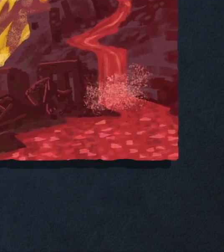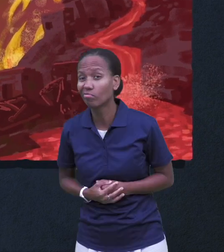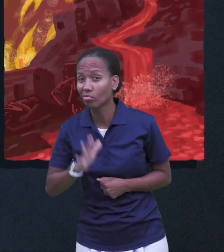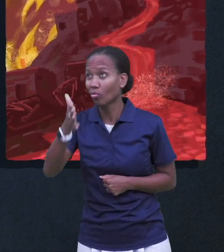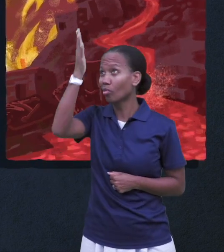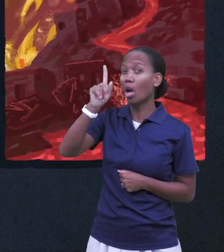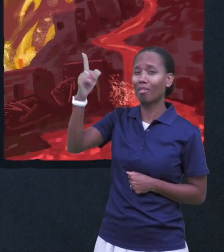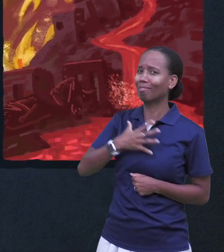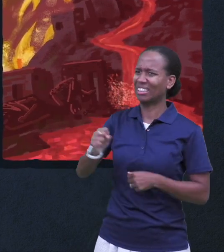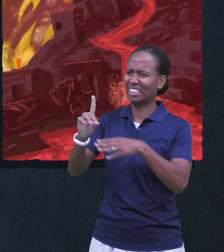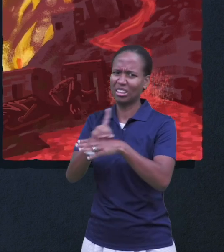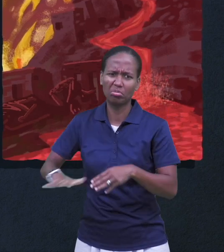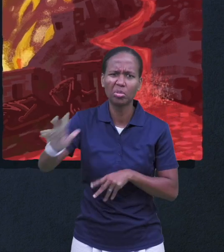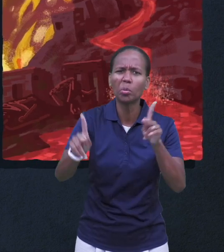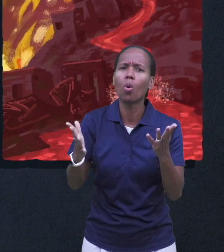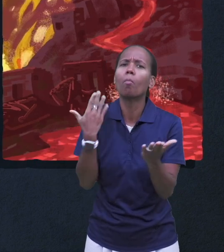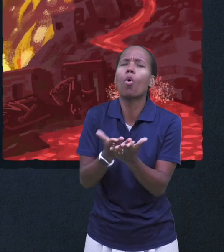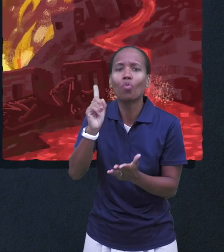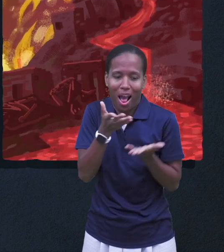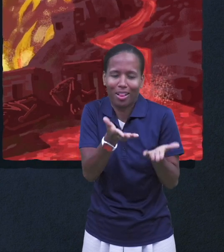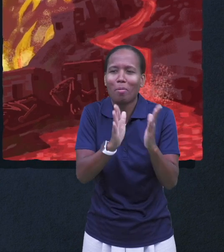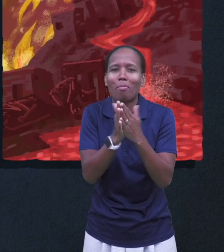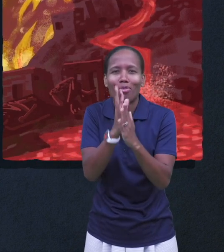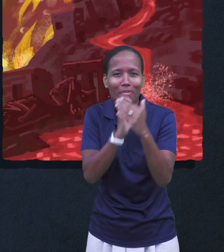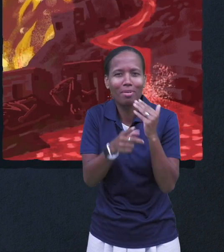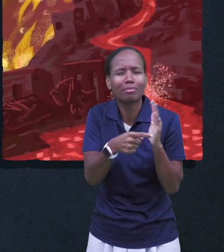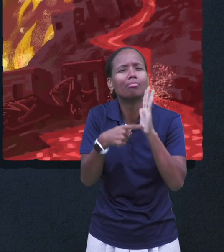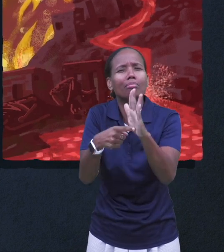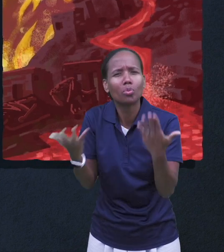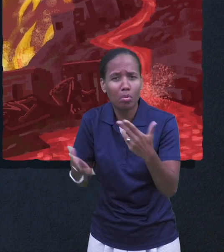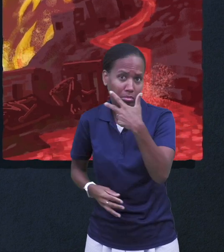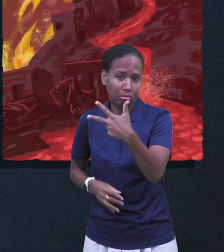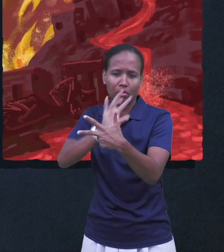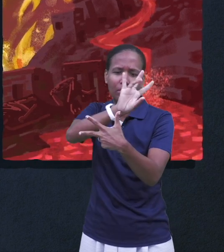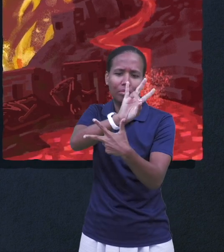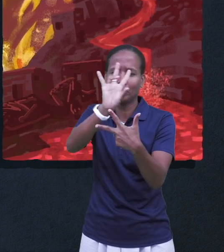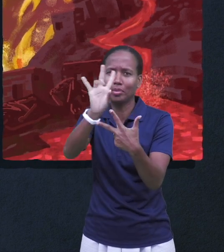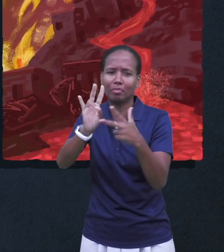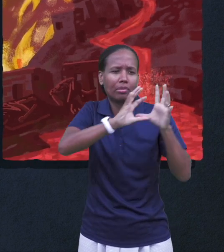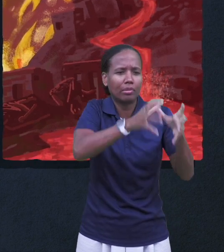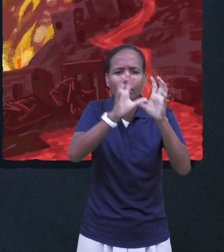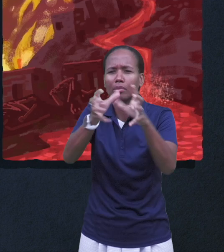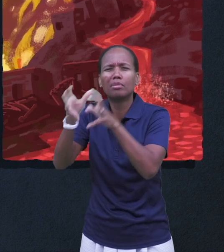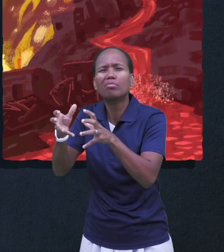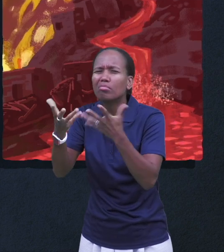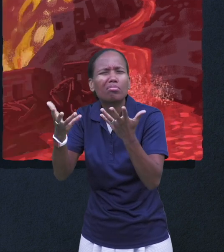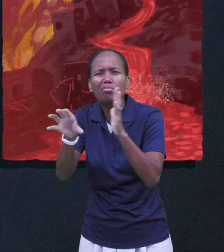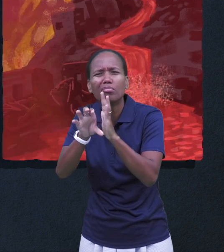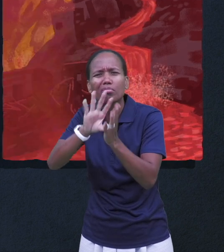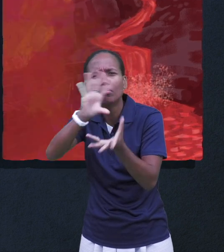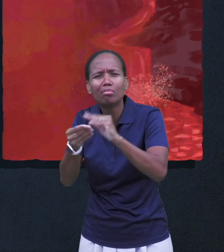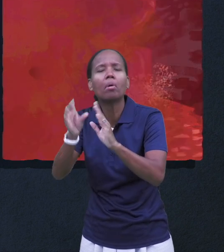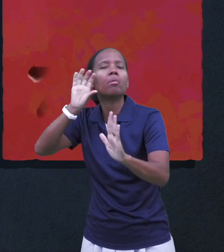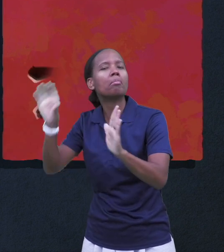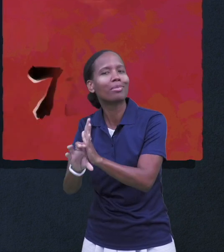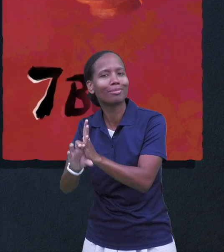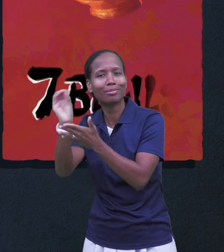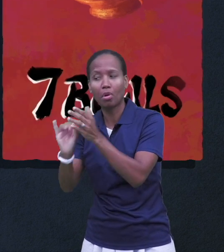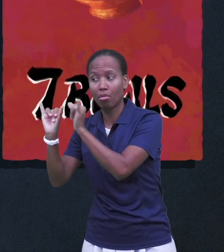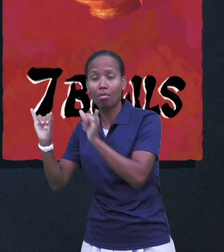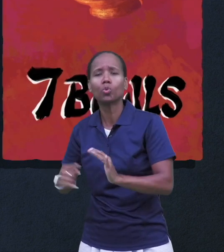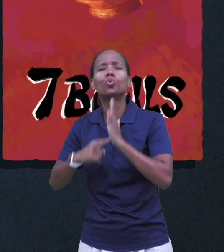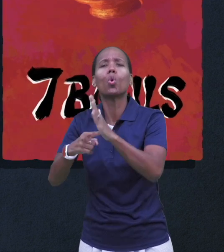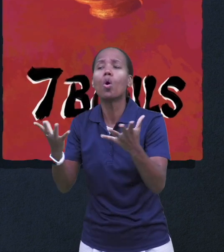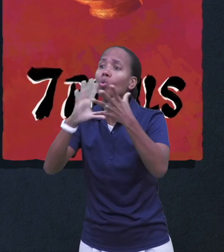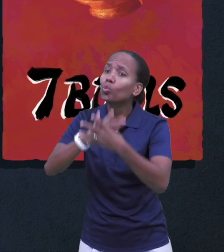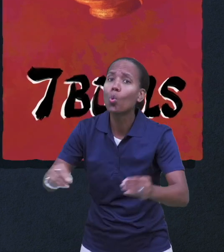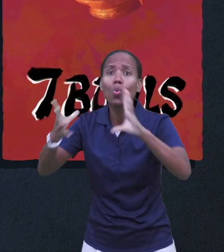Tim: Yeah. In The Revelation, there are three seven-part cycles of God’s judgment,